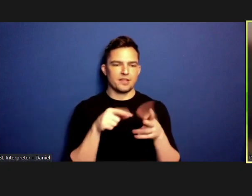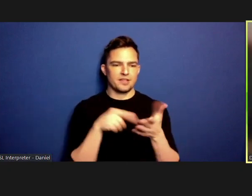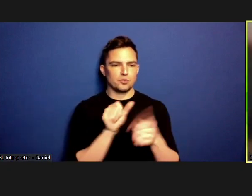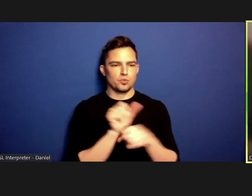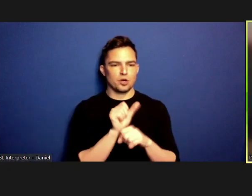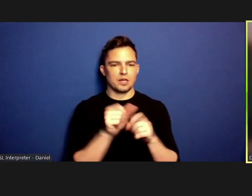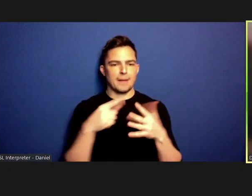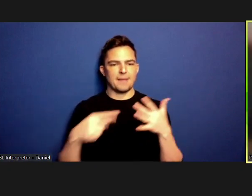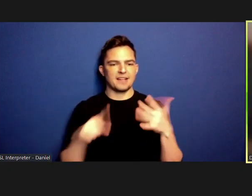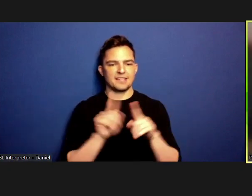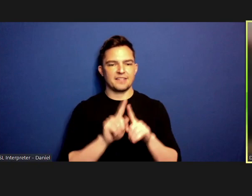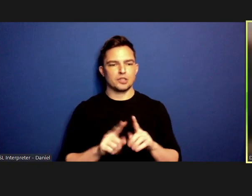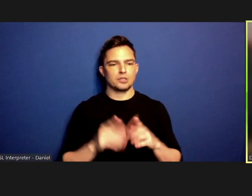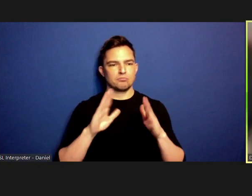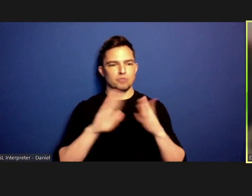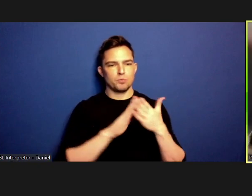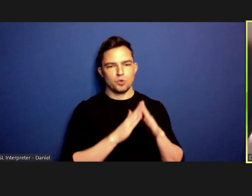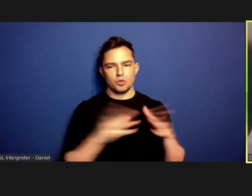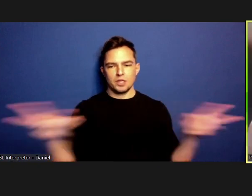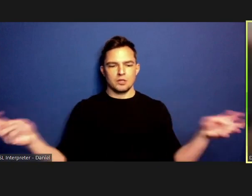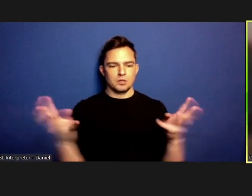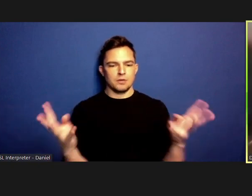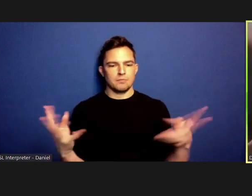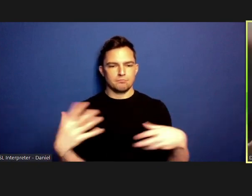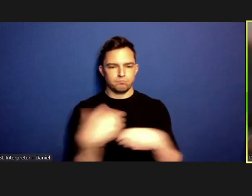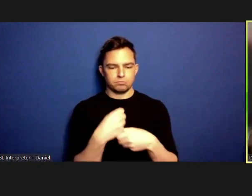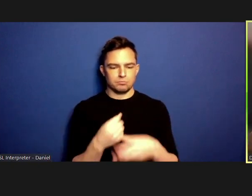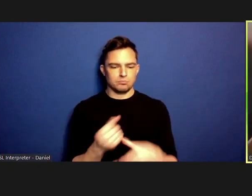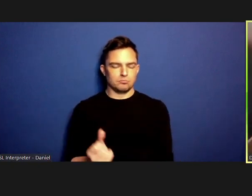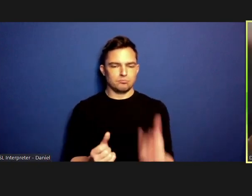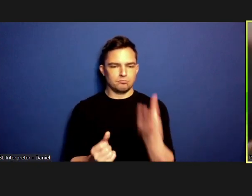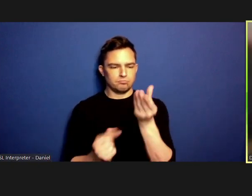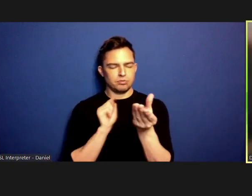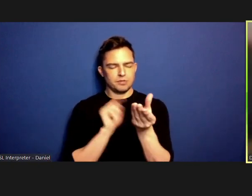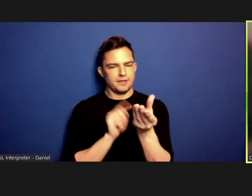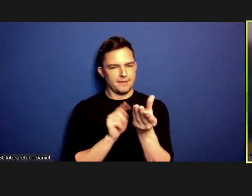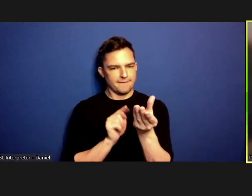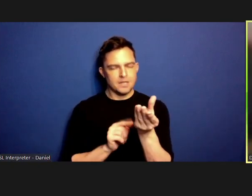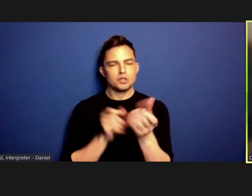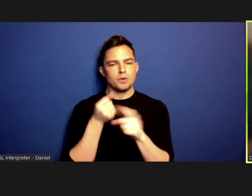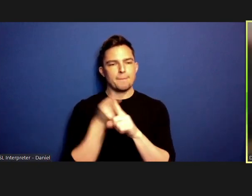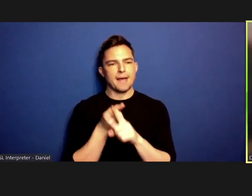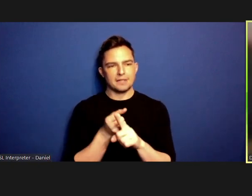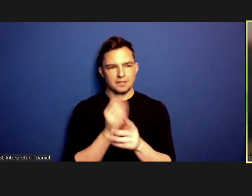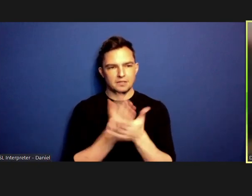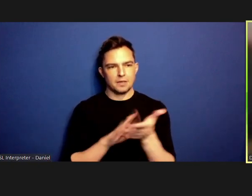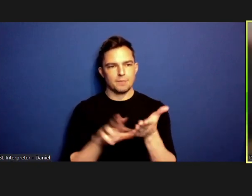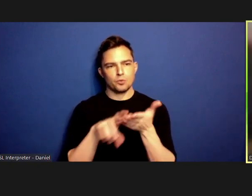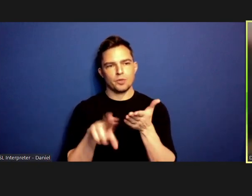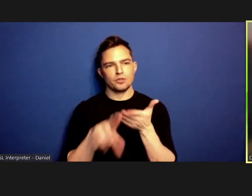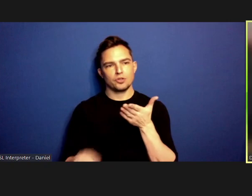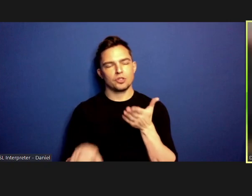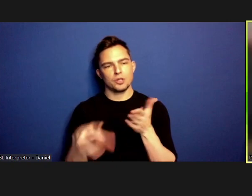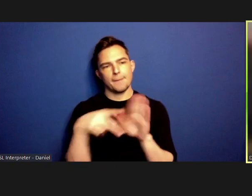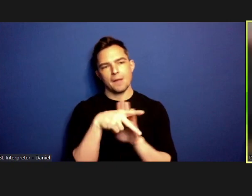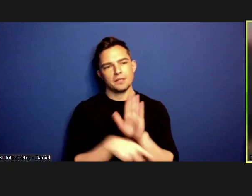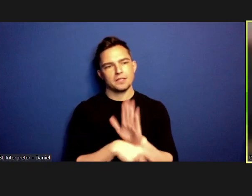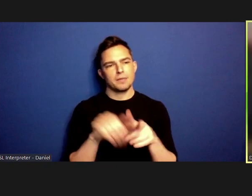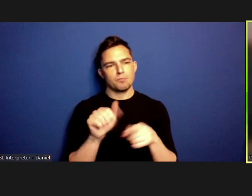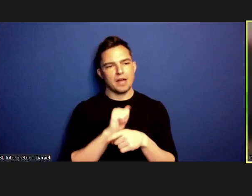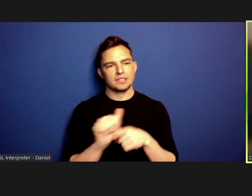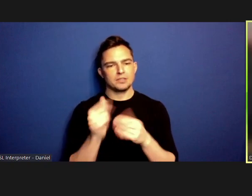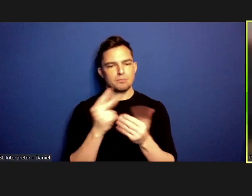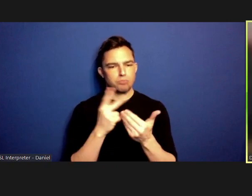community to impact and impart on research policy and practice and programming here in